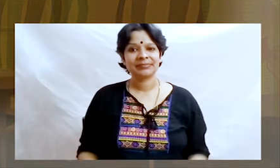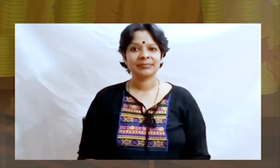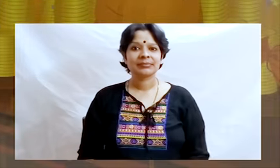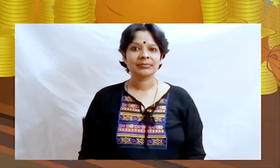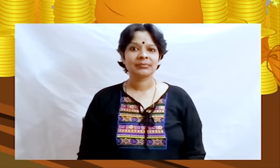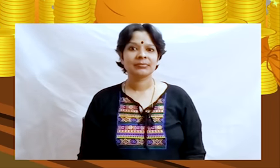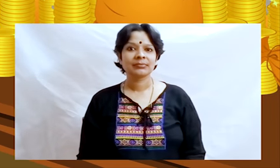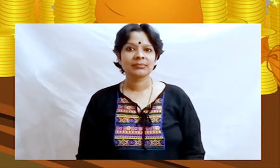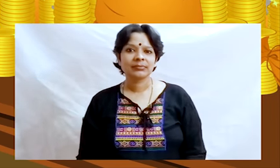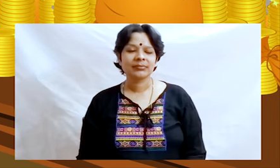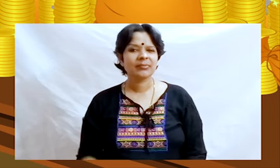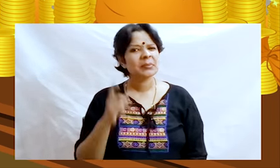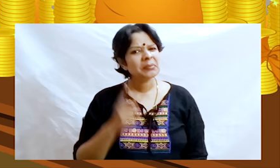you